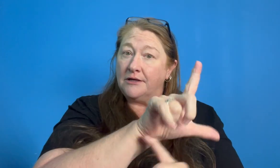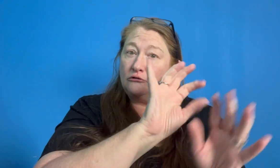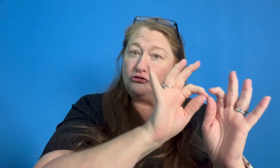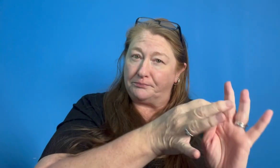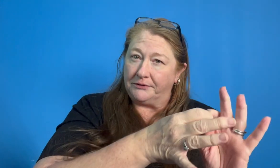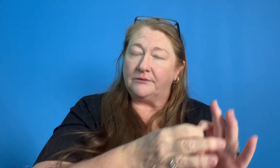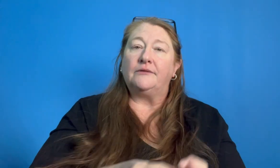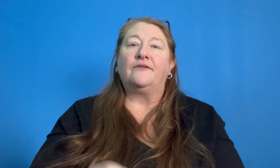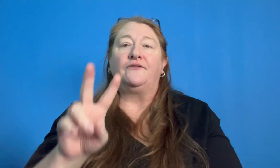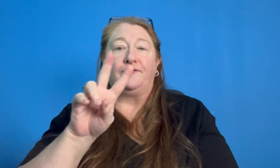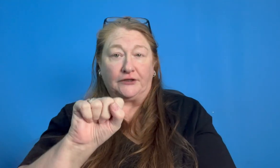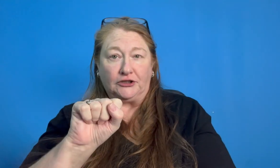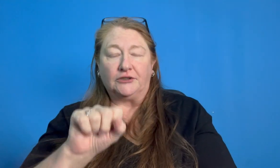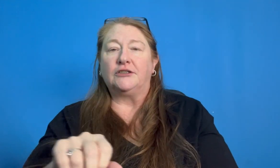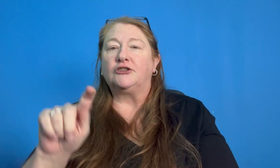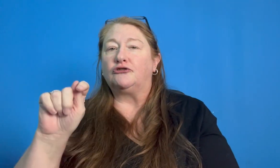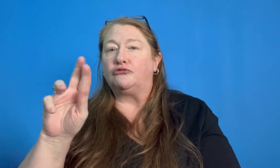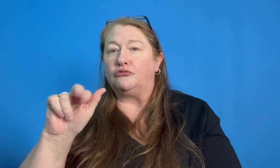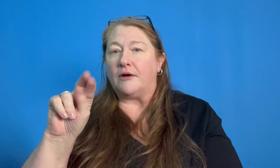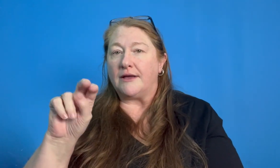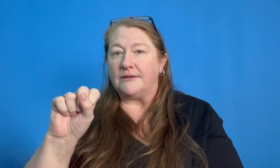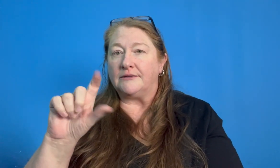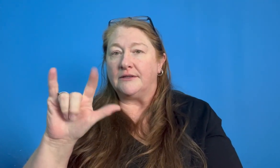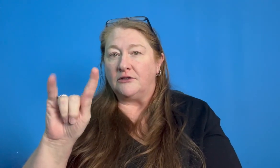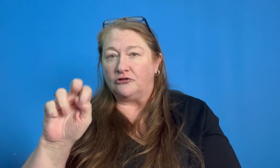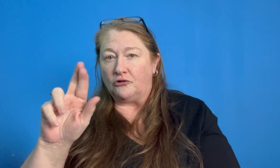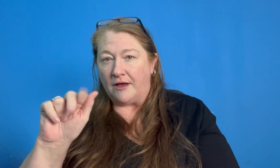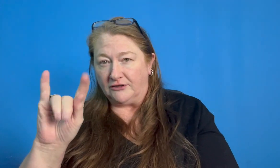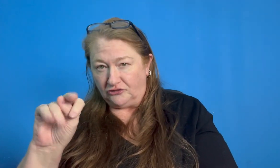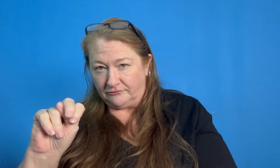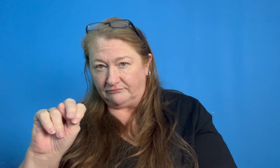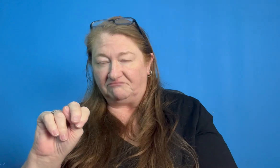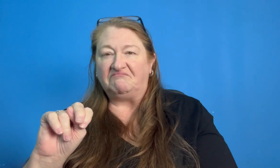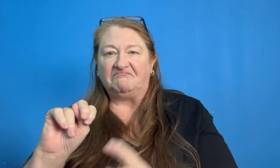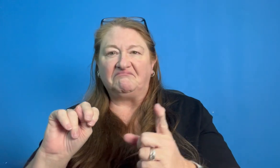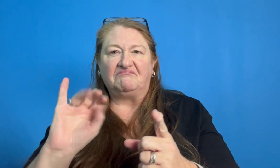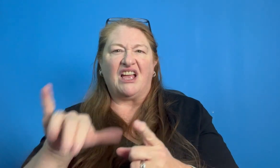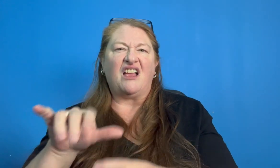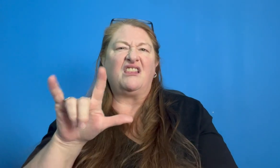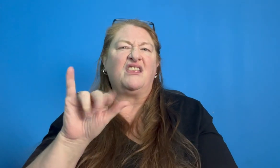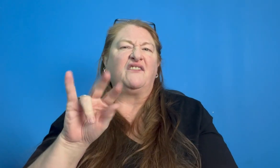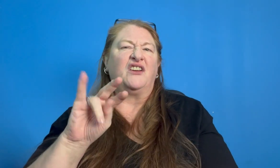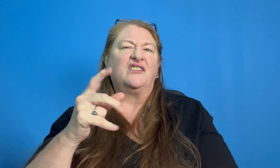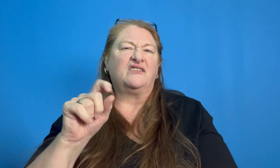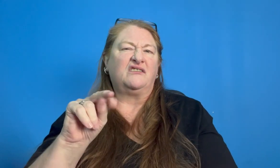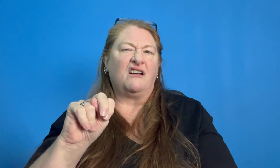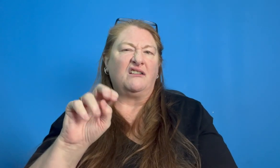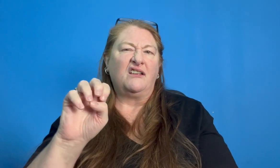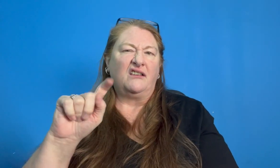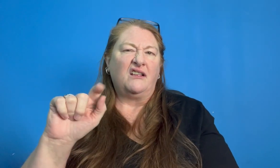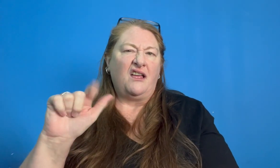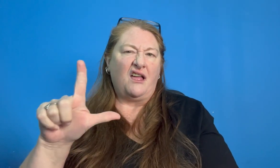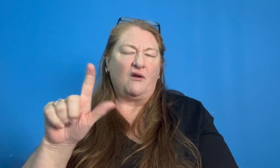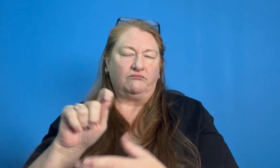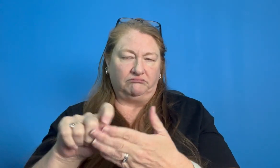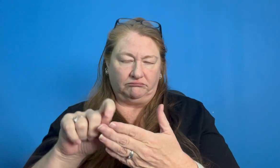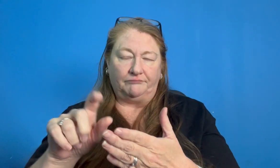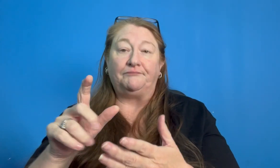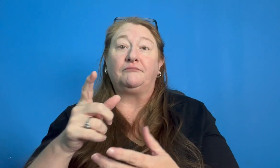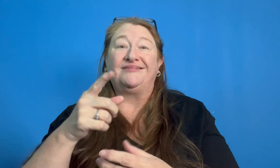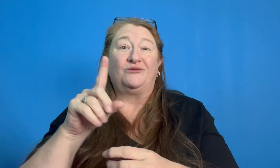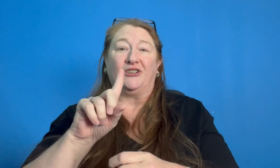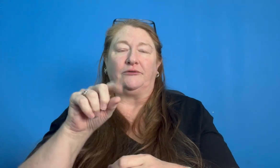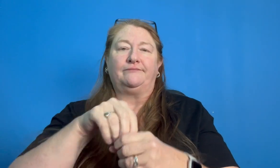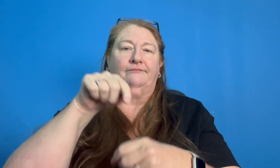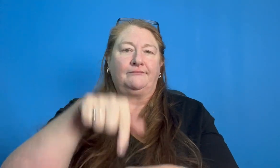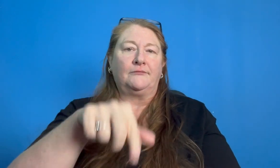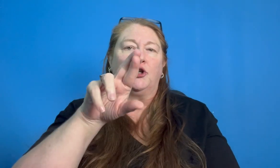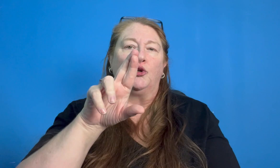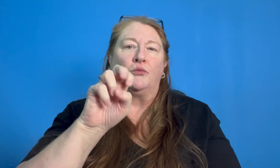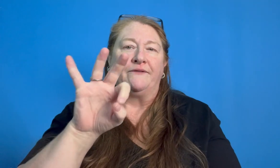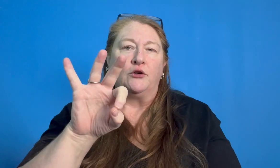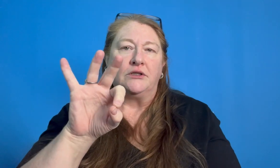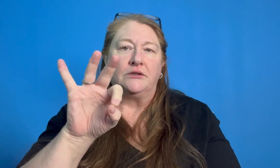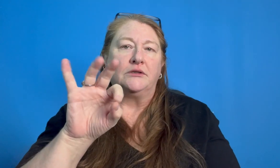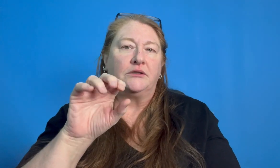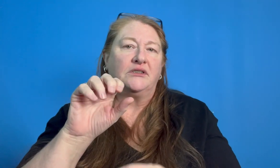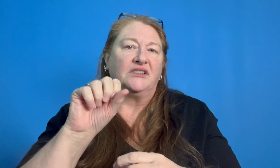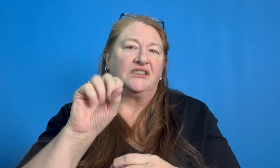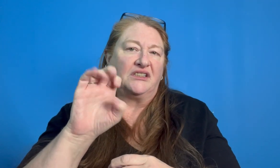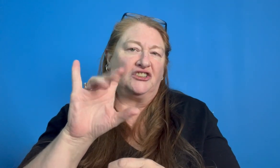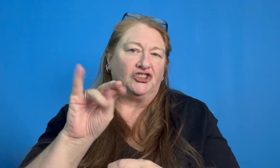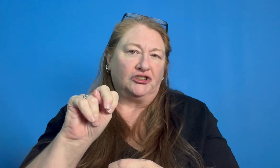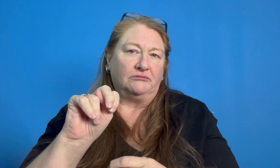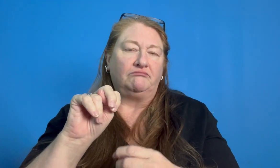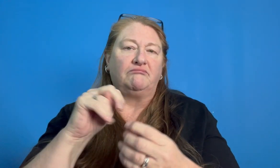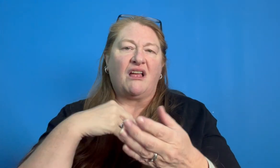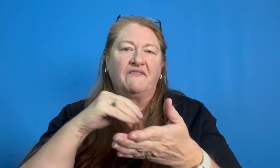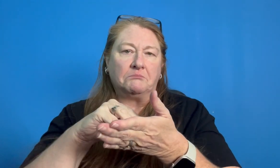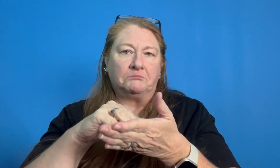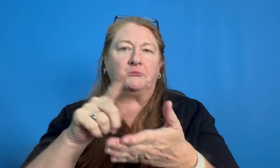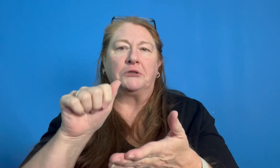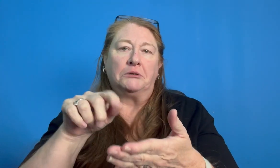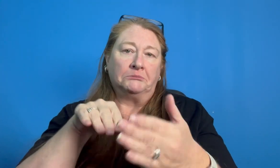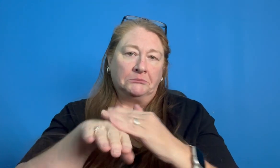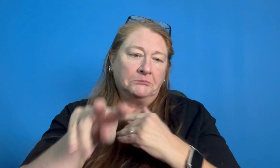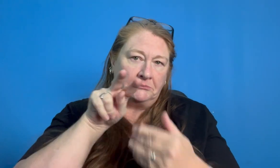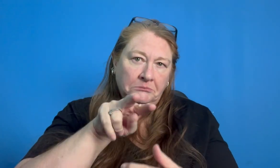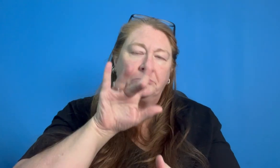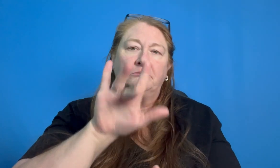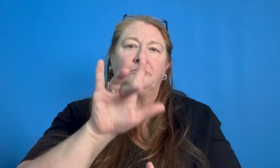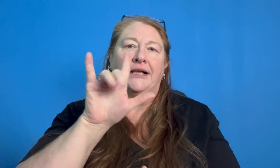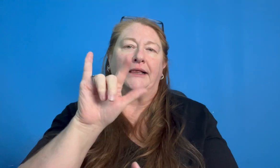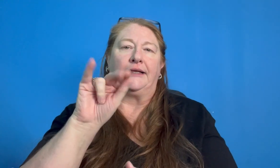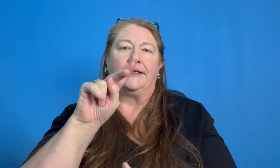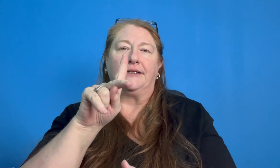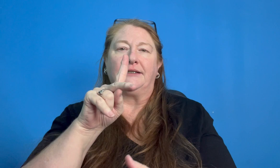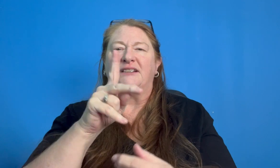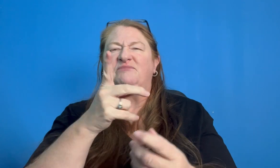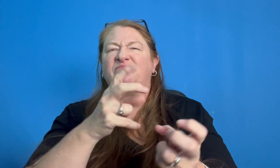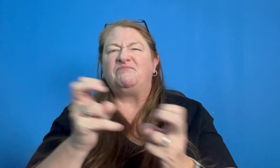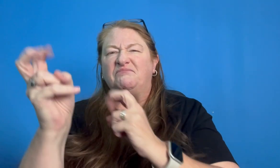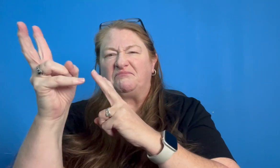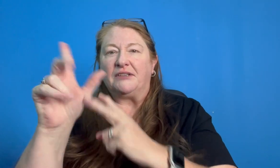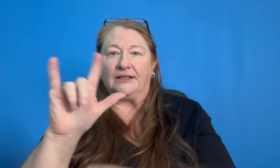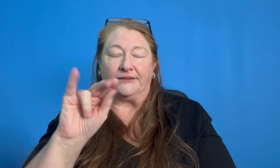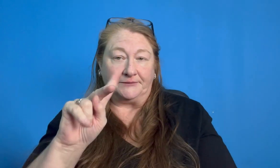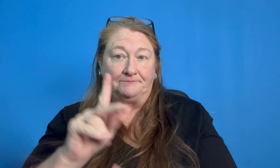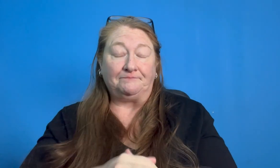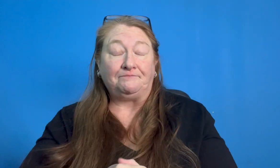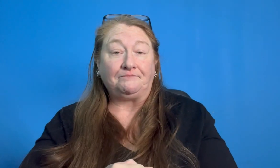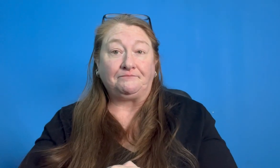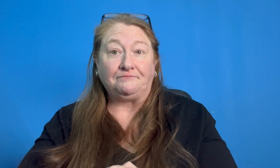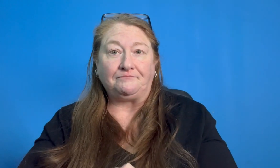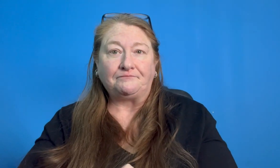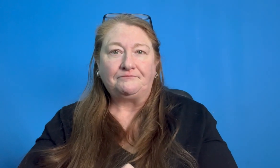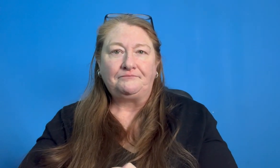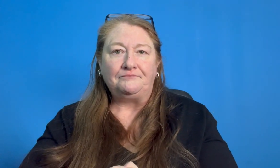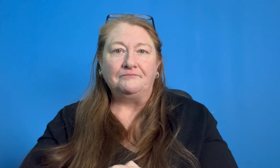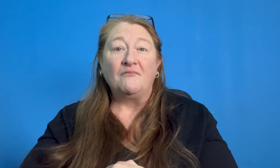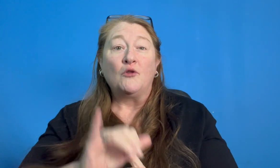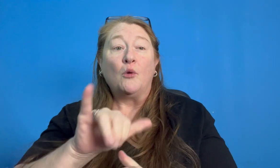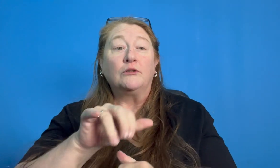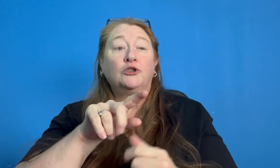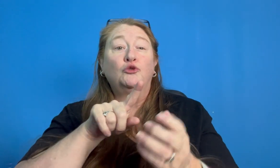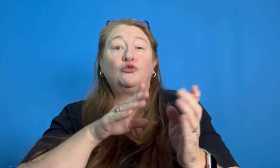ASL Interpretation vs Transliteration, and the link is provided in the reference section.